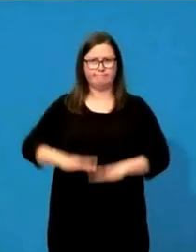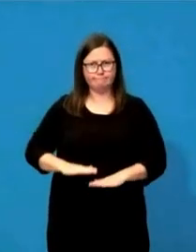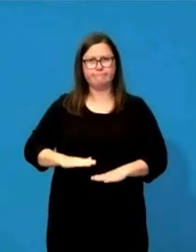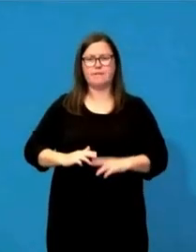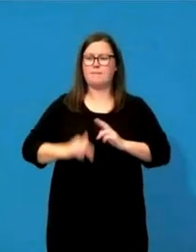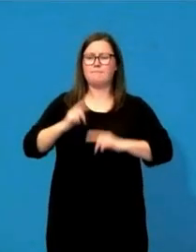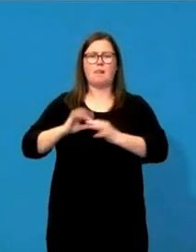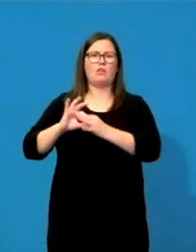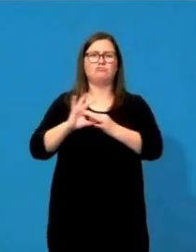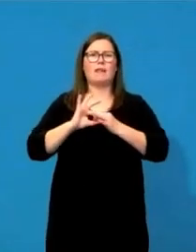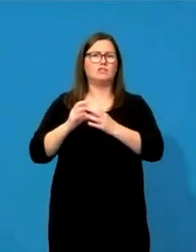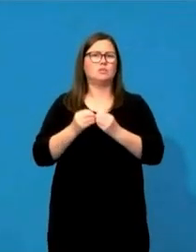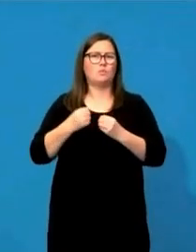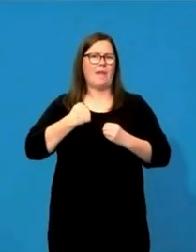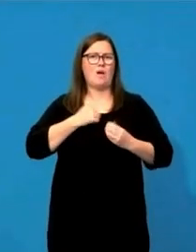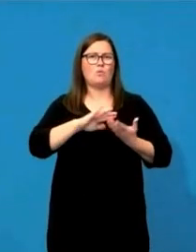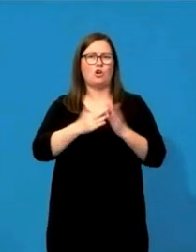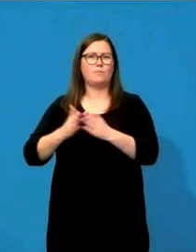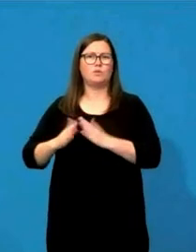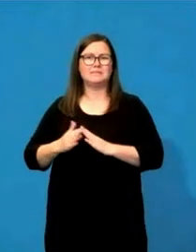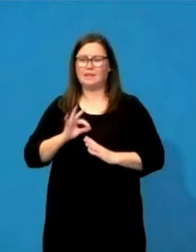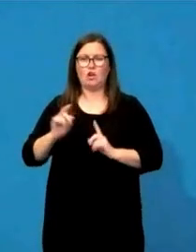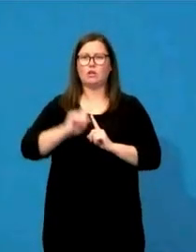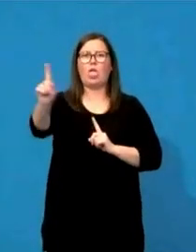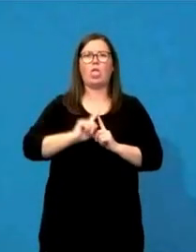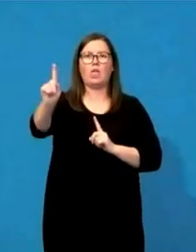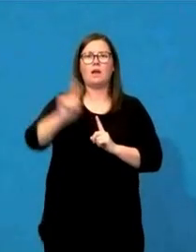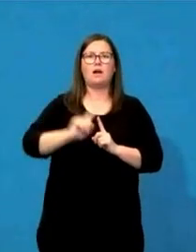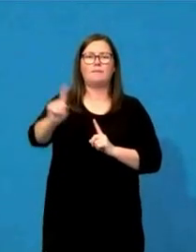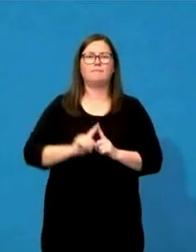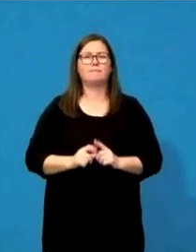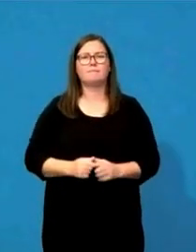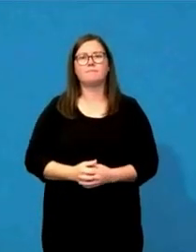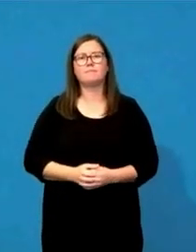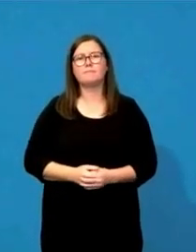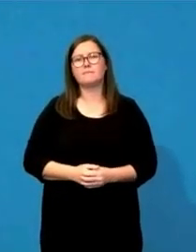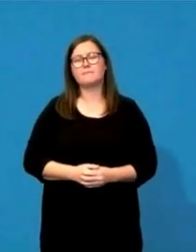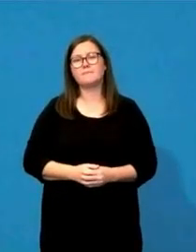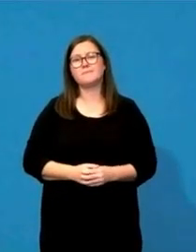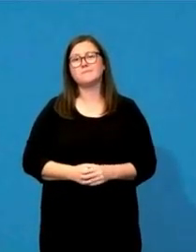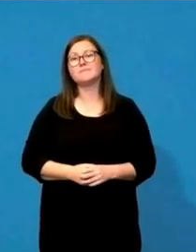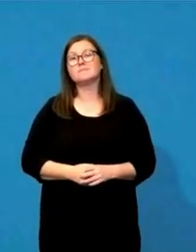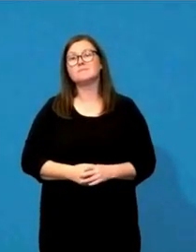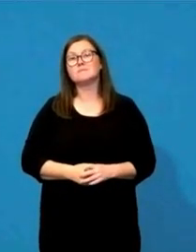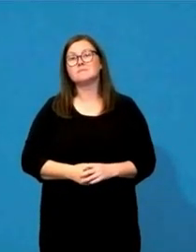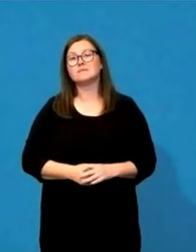Now, in terms of trying to get some more capacity-building within Fitzroy,